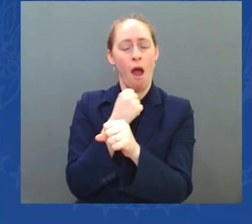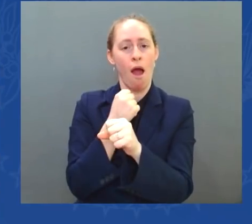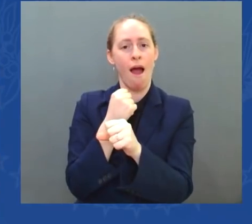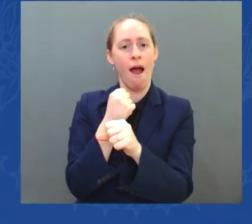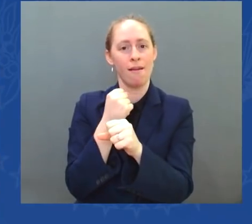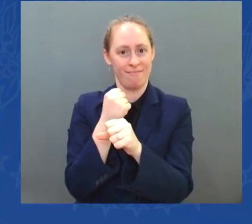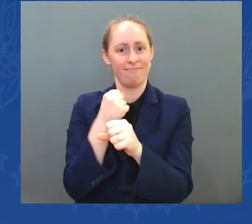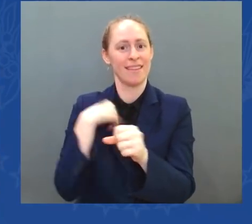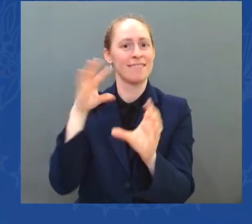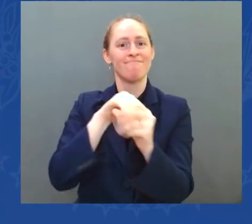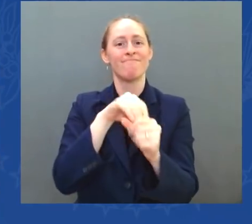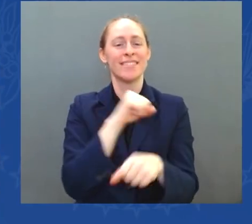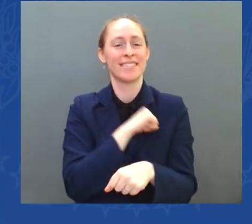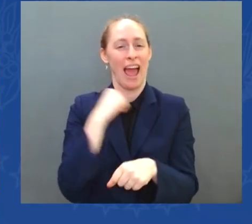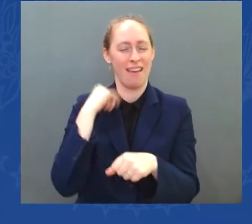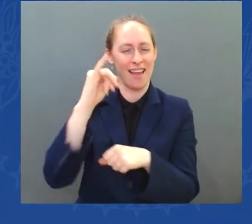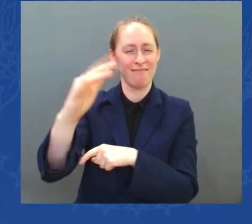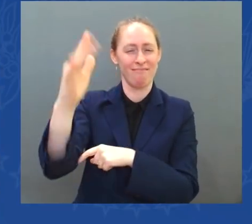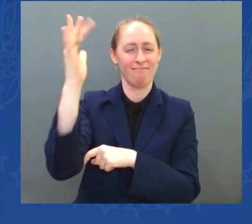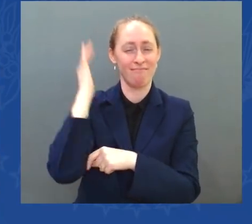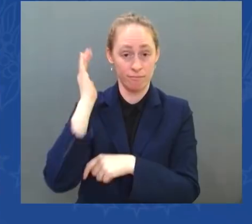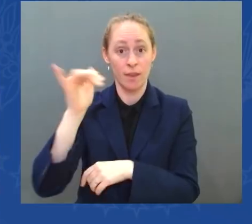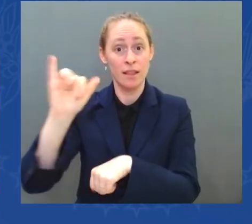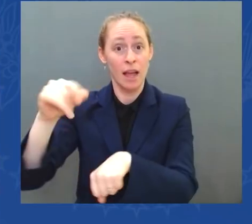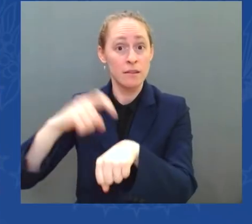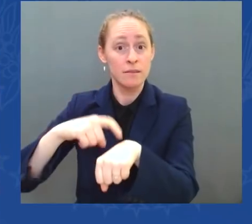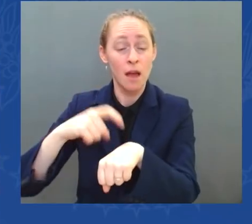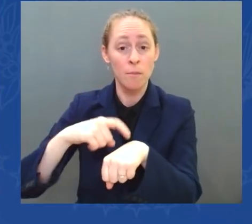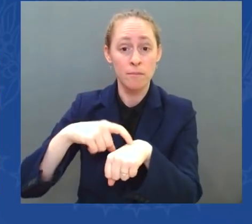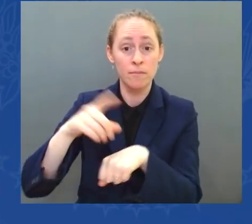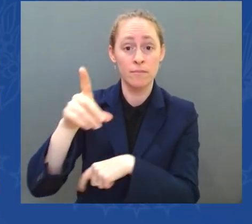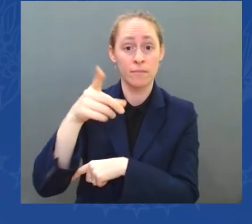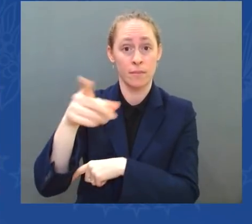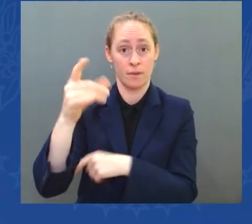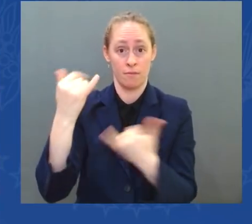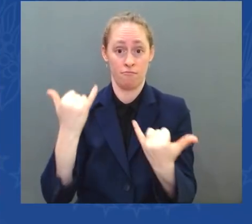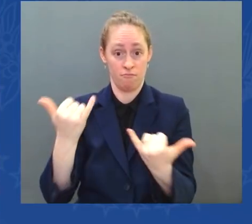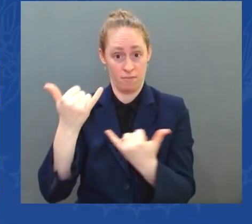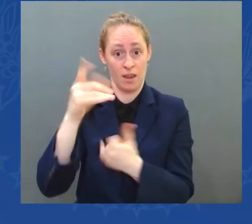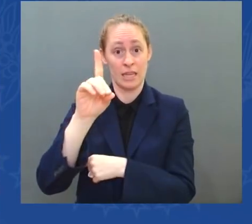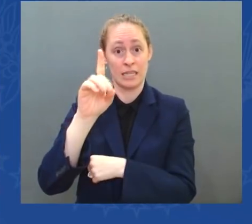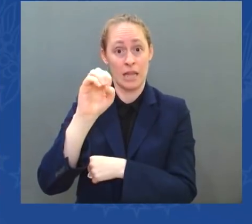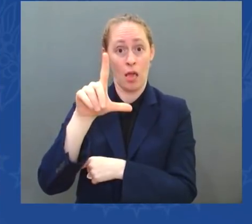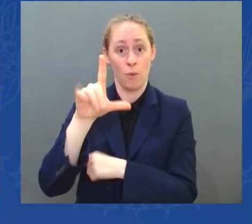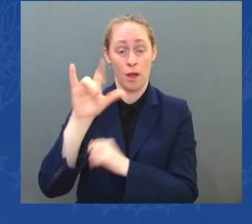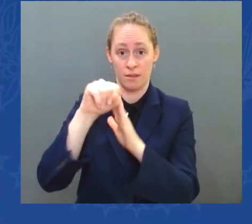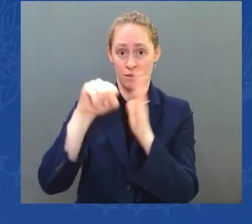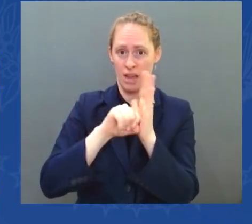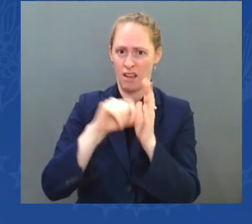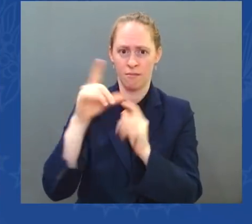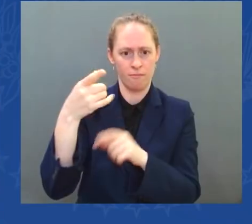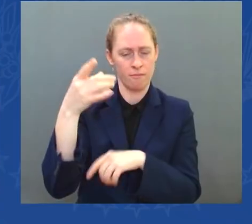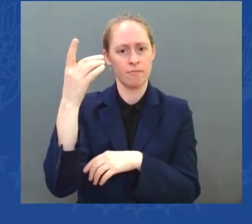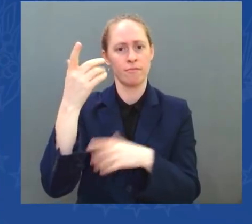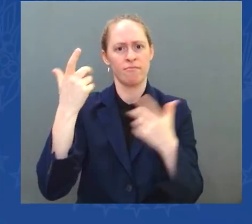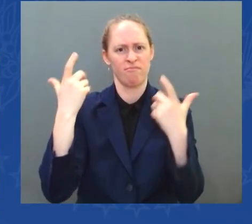And the fact is that as I say in, Claymont, Delaware, where I was raised, a little steel town in Delaware,